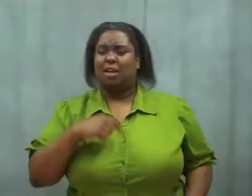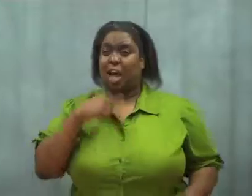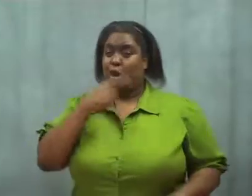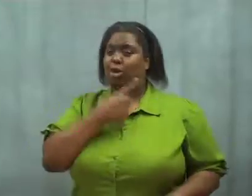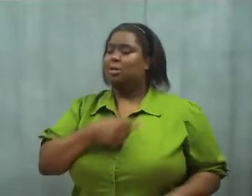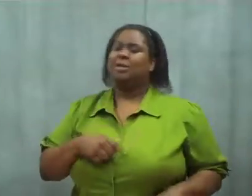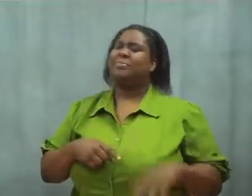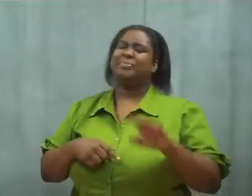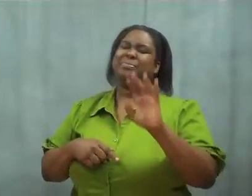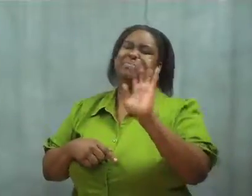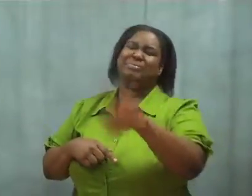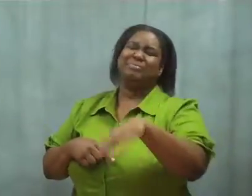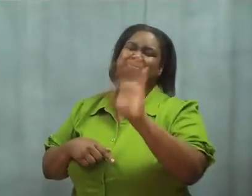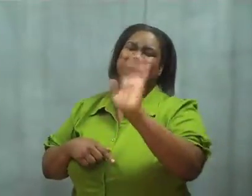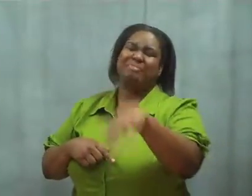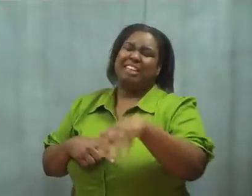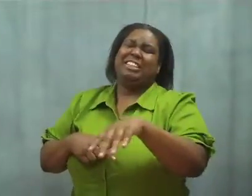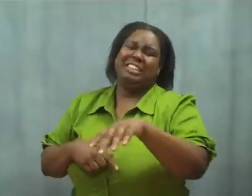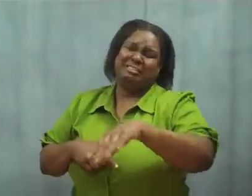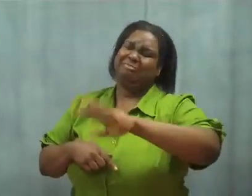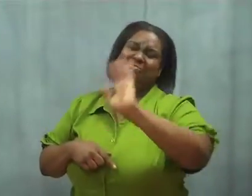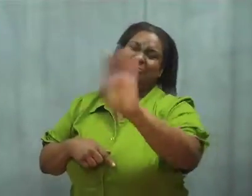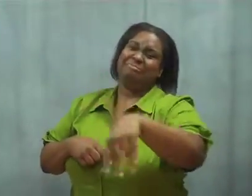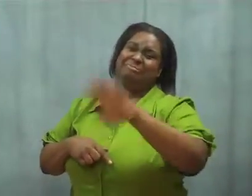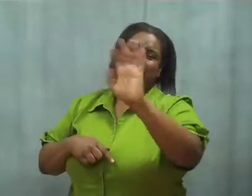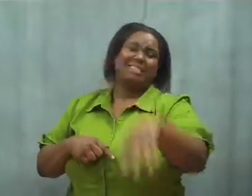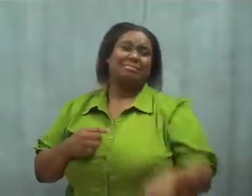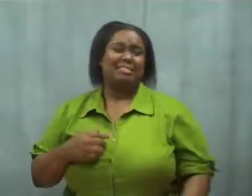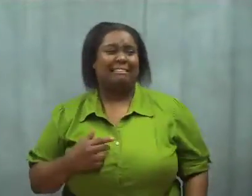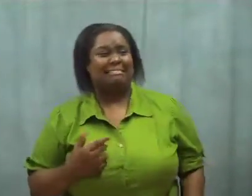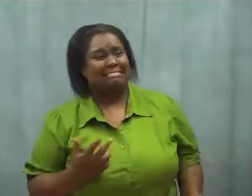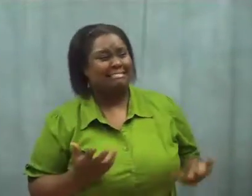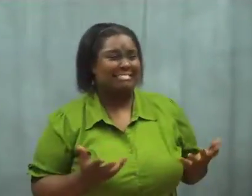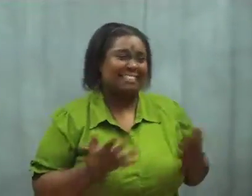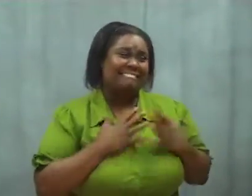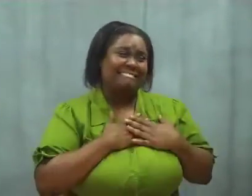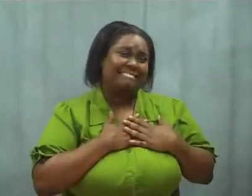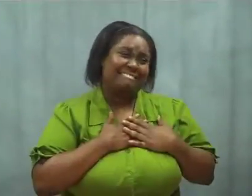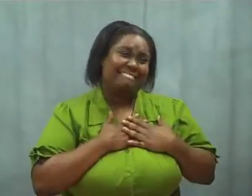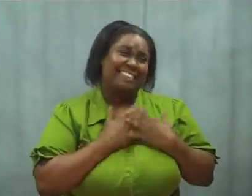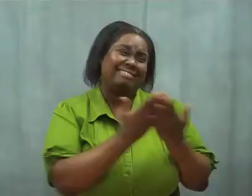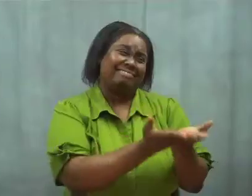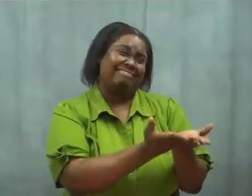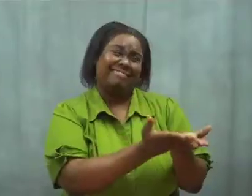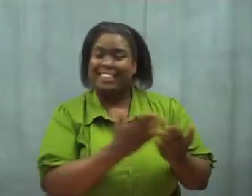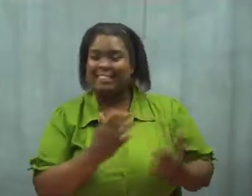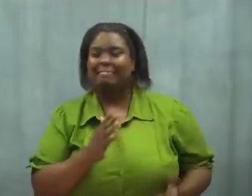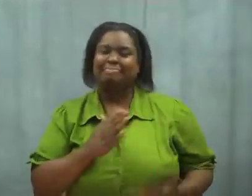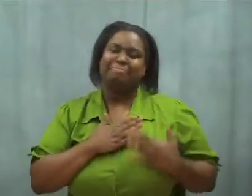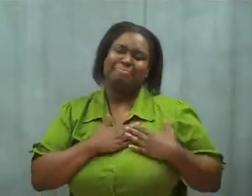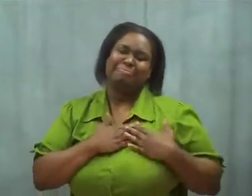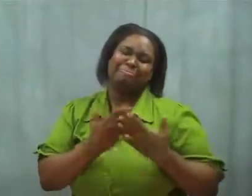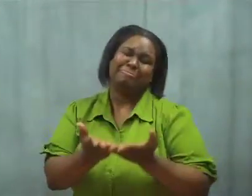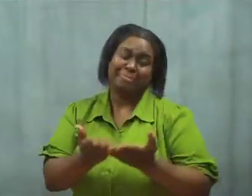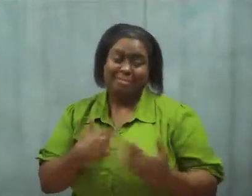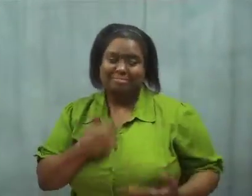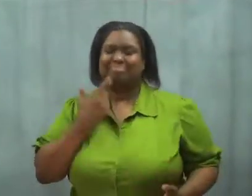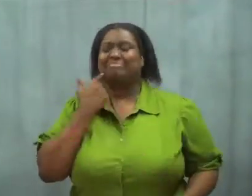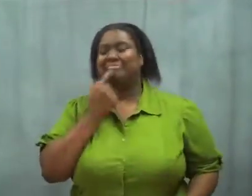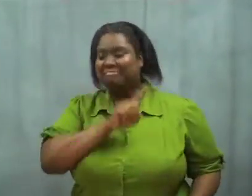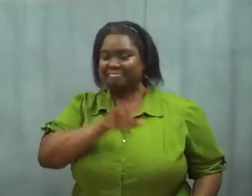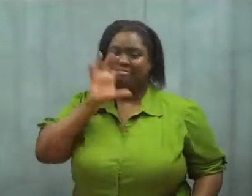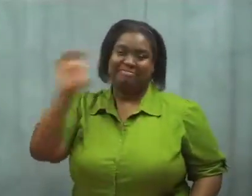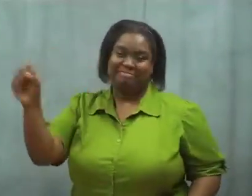The person waved me off, laughing.